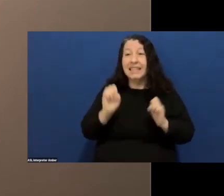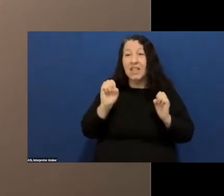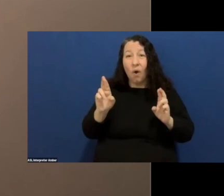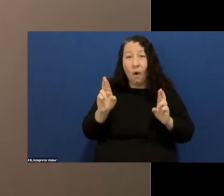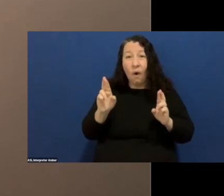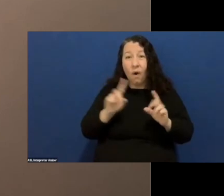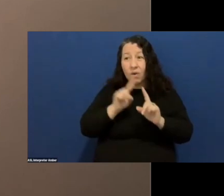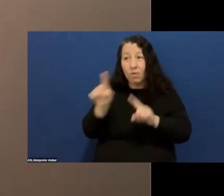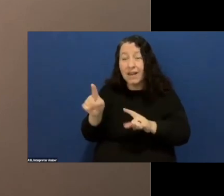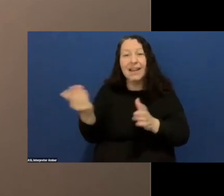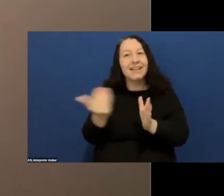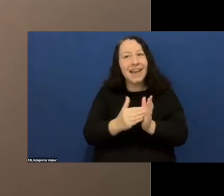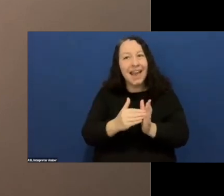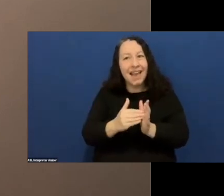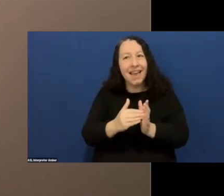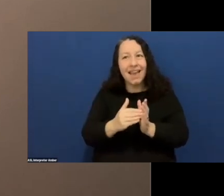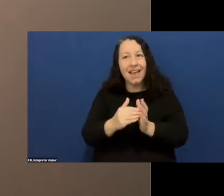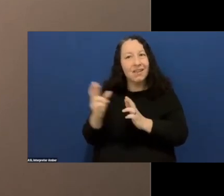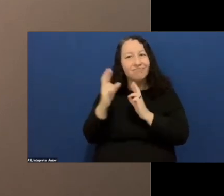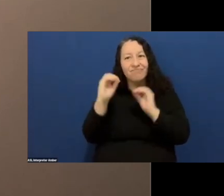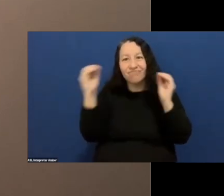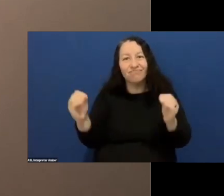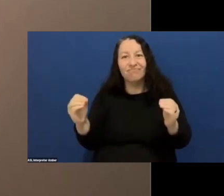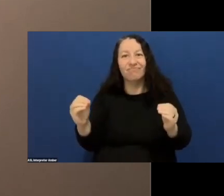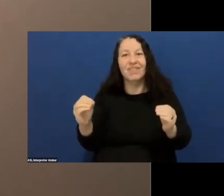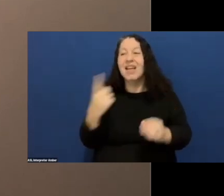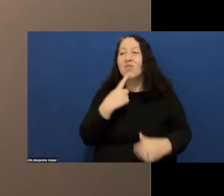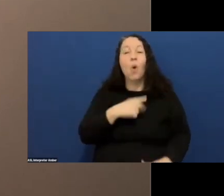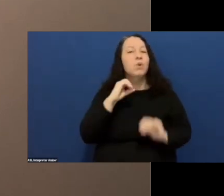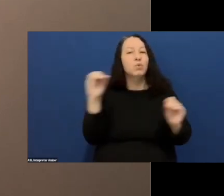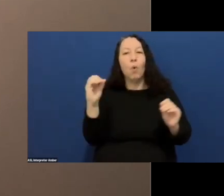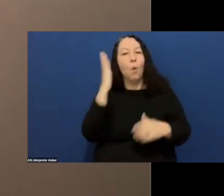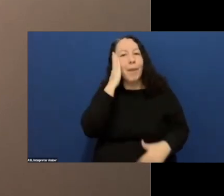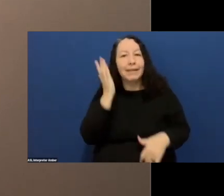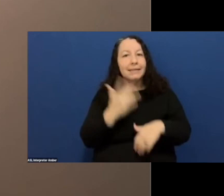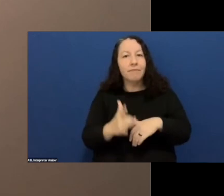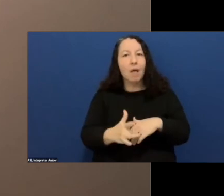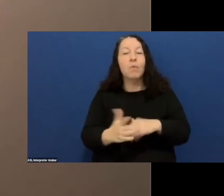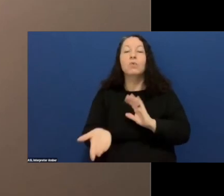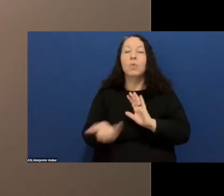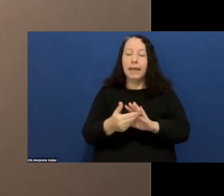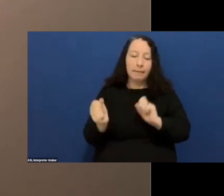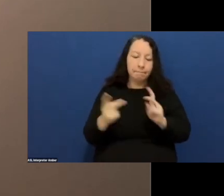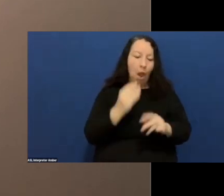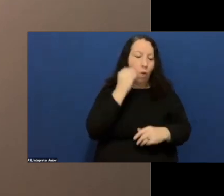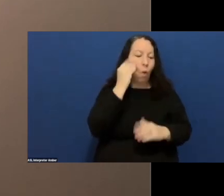I was once again treated as though I had leprosy. I was turned away because there were no beds.